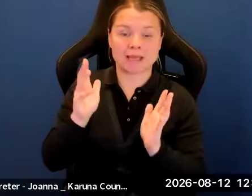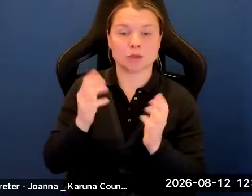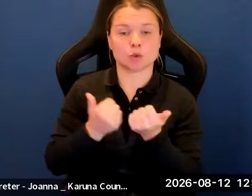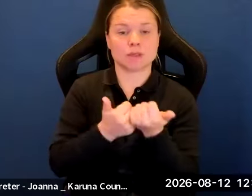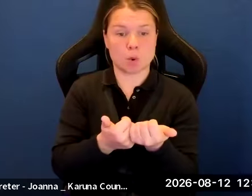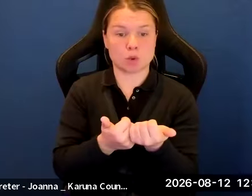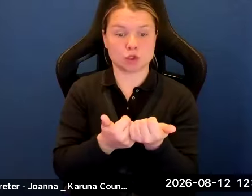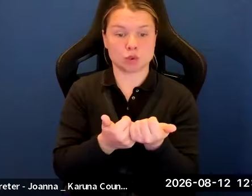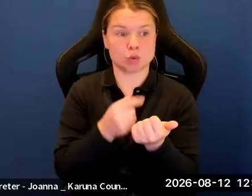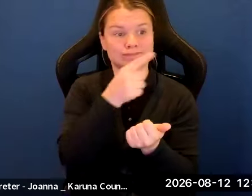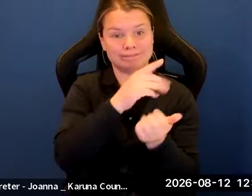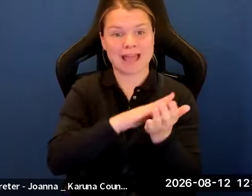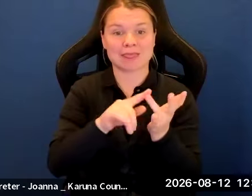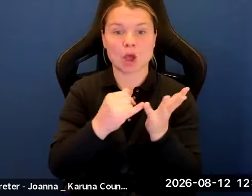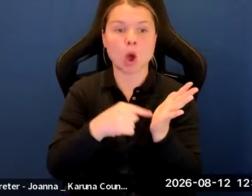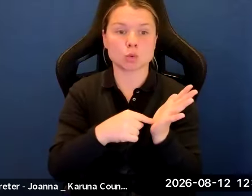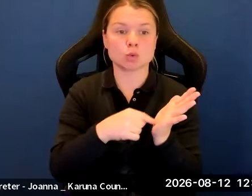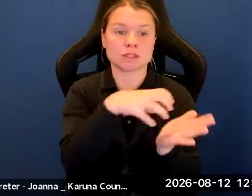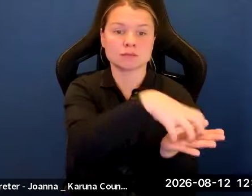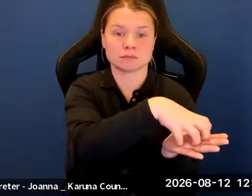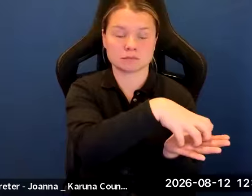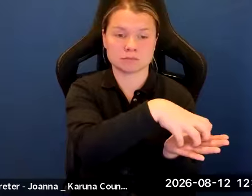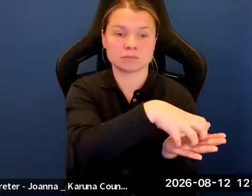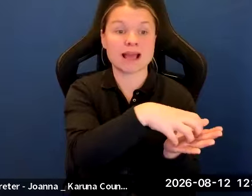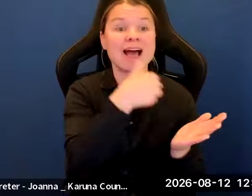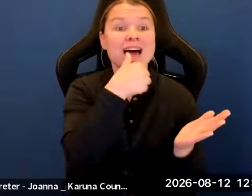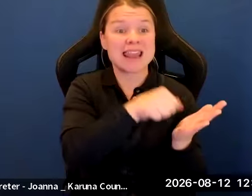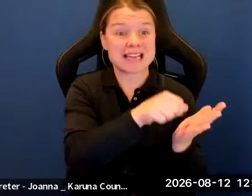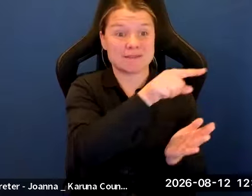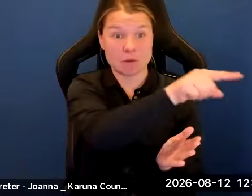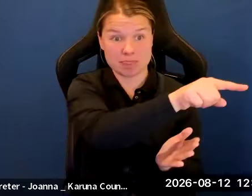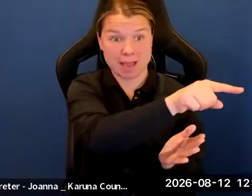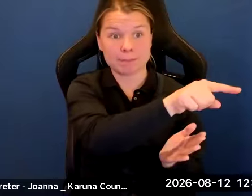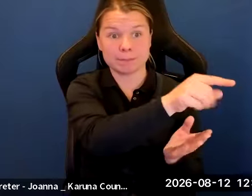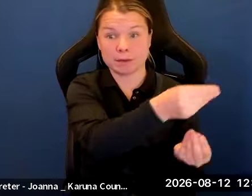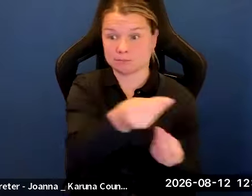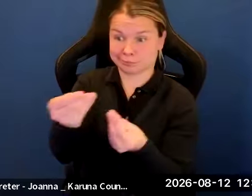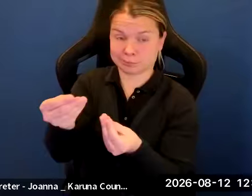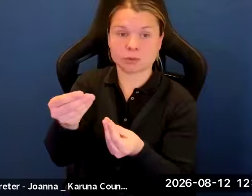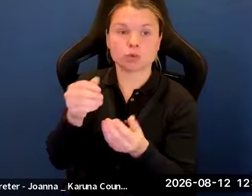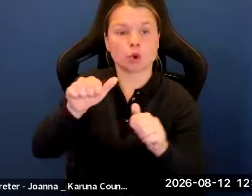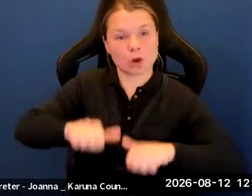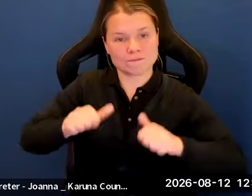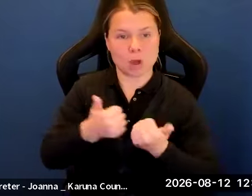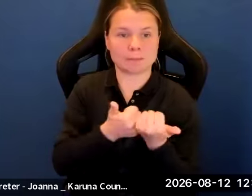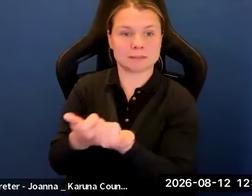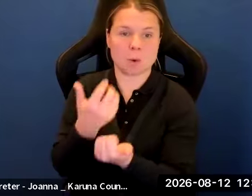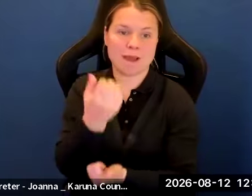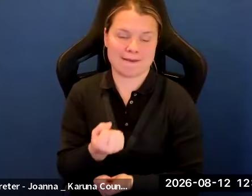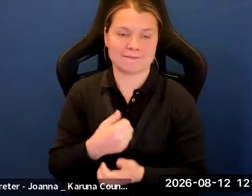need to have a nominated supervisor or mentor willing to support you at a host institution and provide a